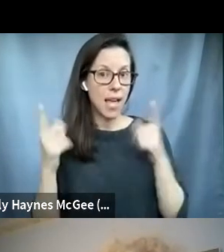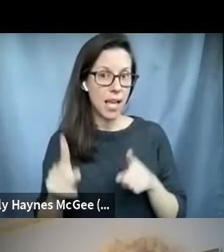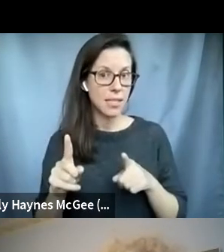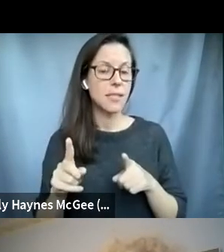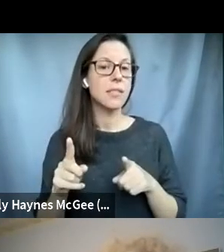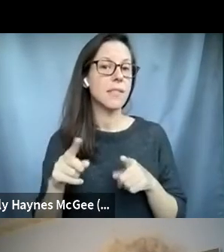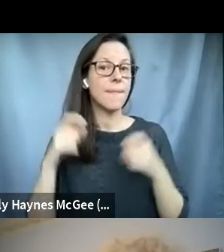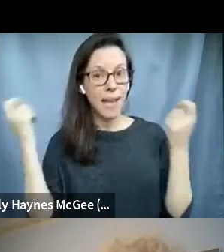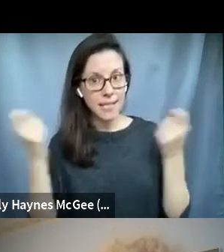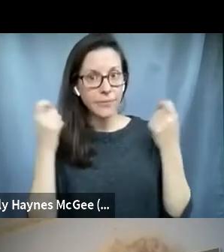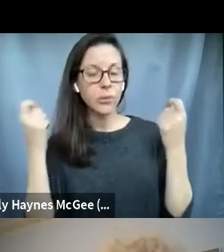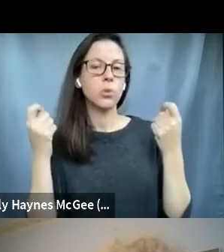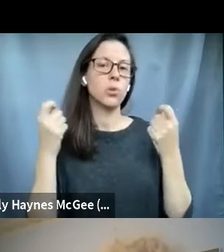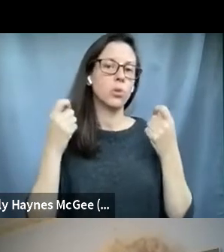screenings, etc.